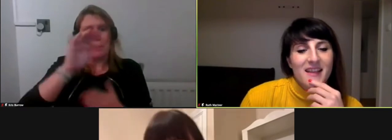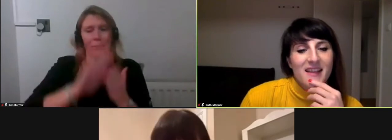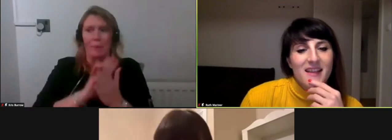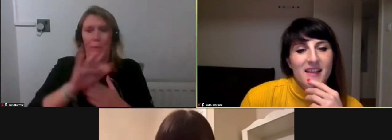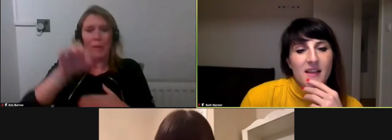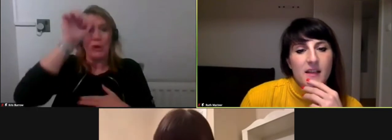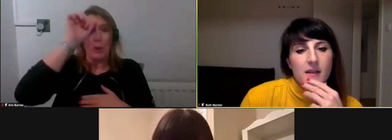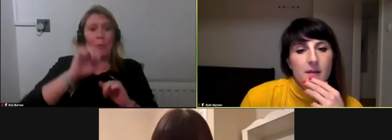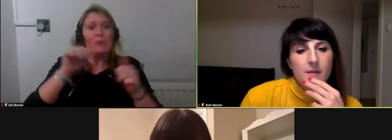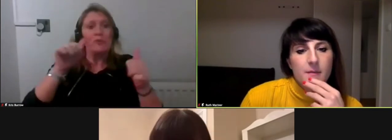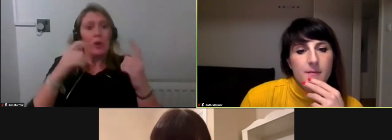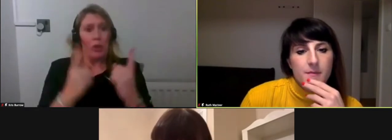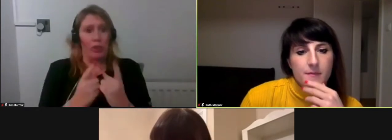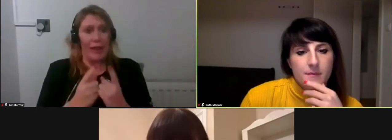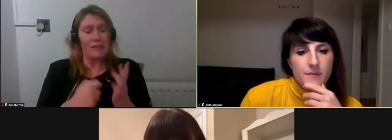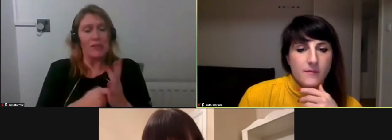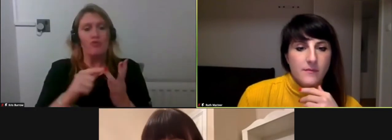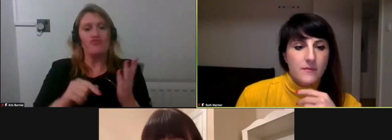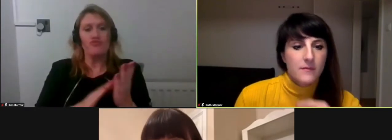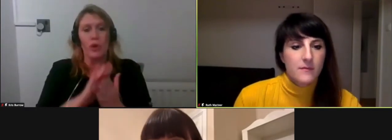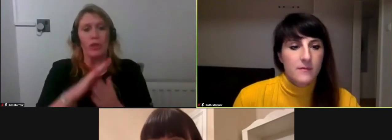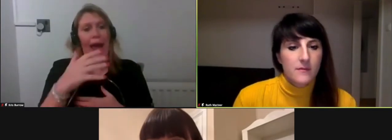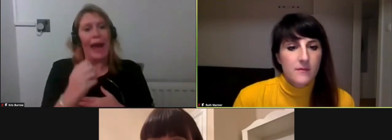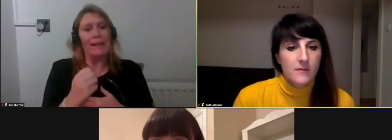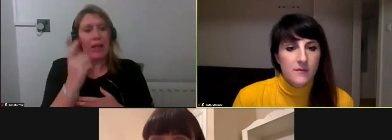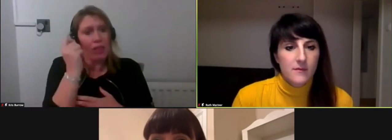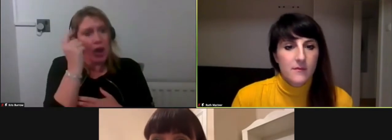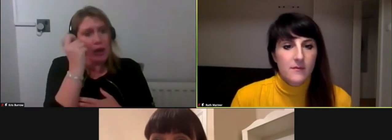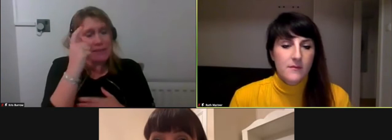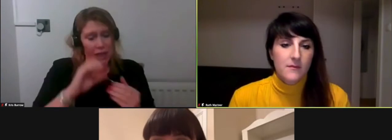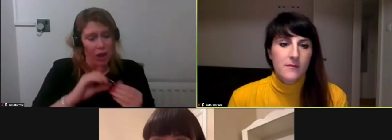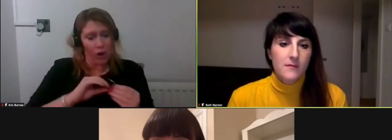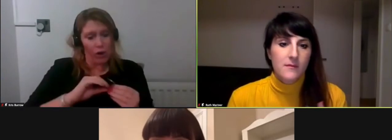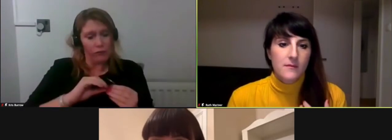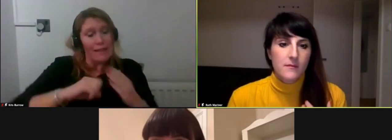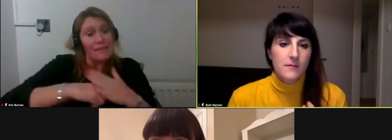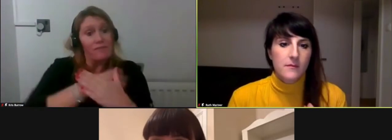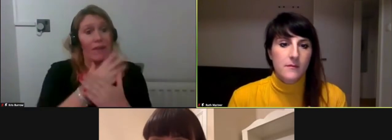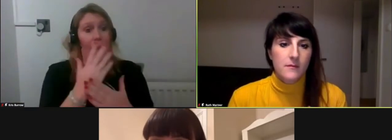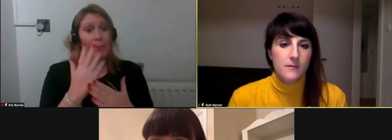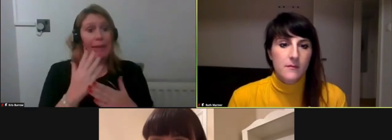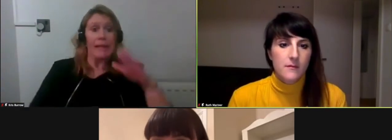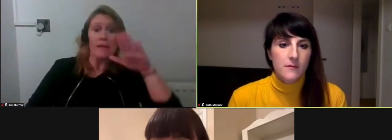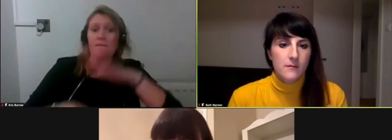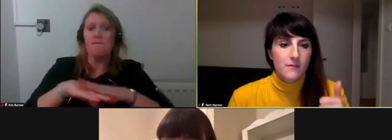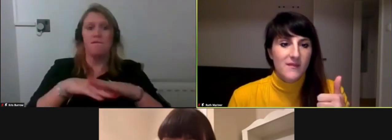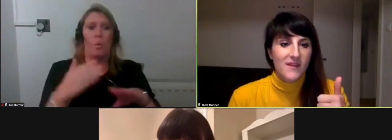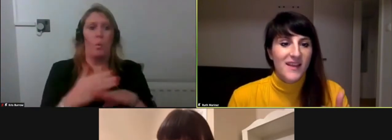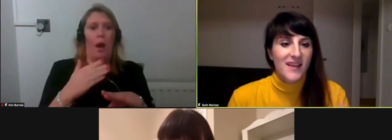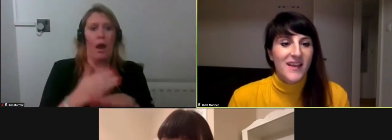develop, so Ruth kind of had the idea of developing it into a full-blown piece, which is kind of where we are now.